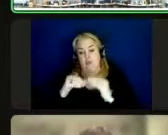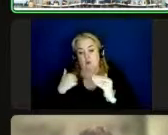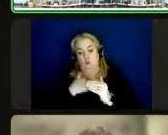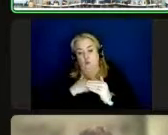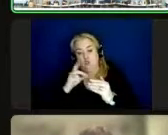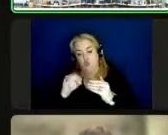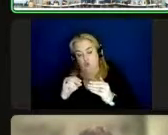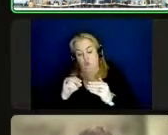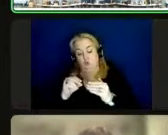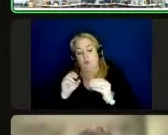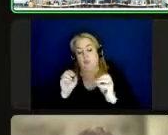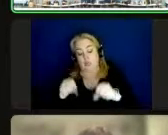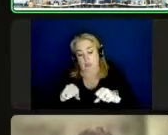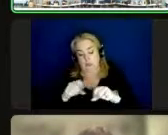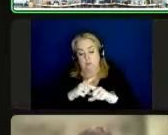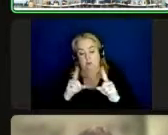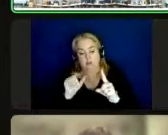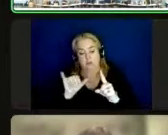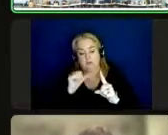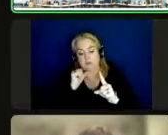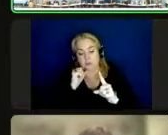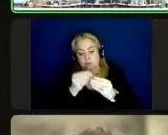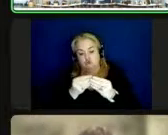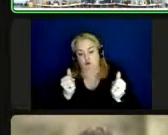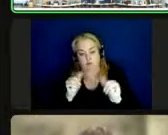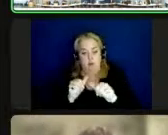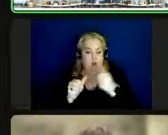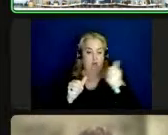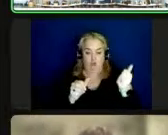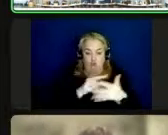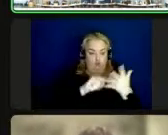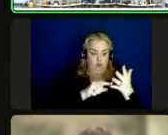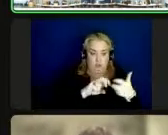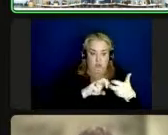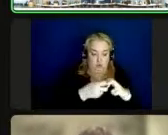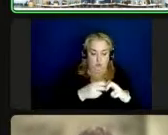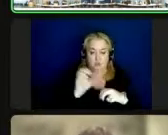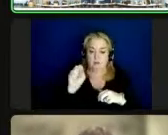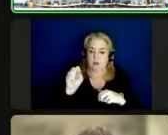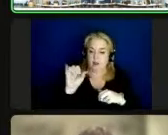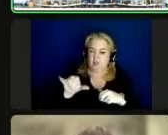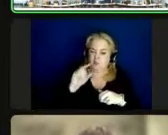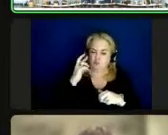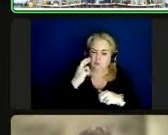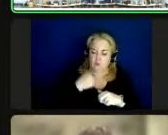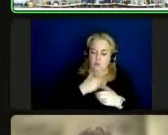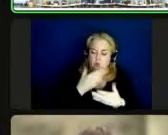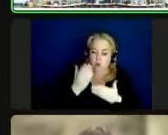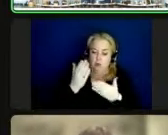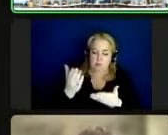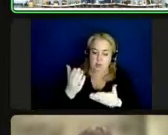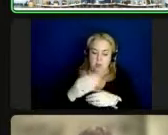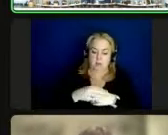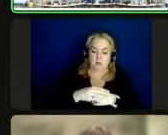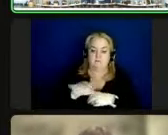A BOND TO ACTUALLY DO THAT BETTER THAN WE CURRENTLY DO.